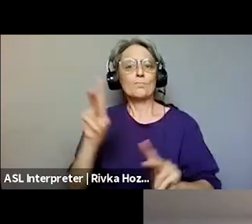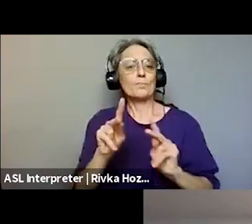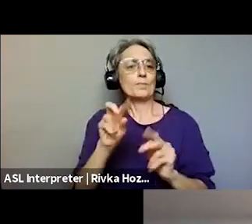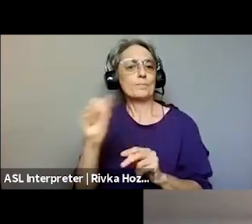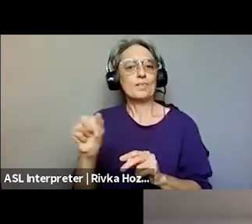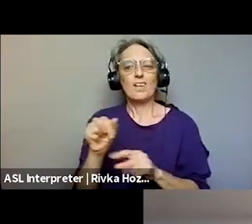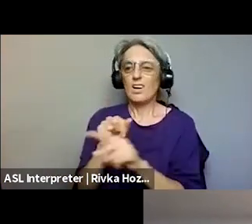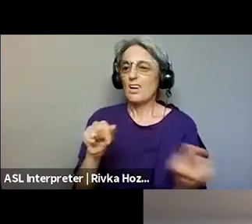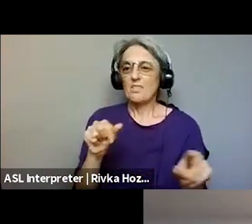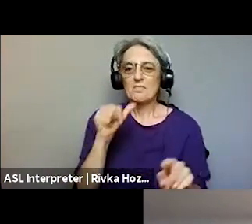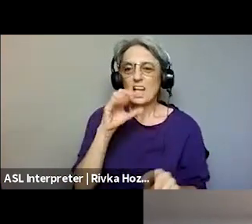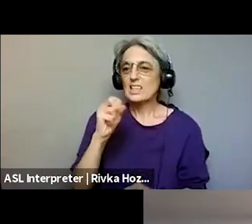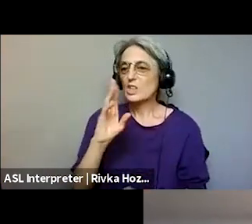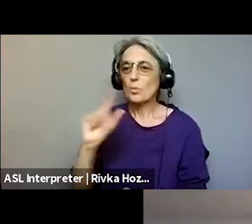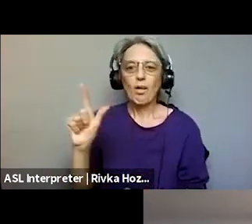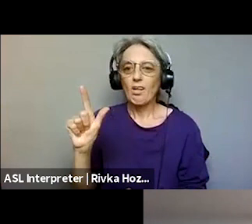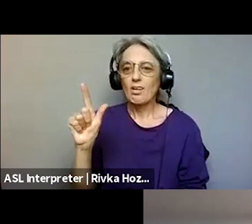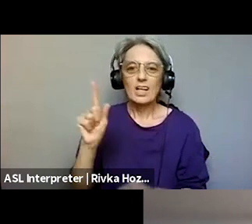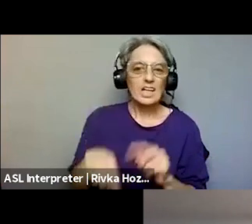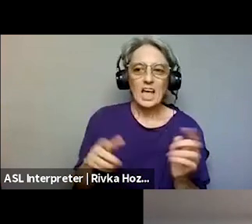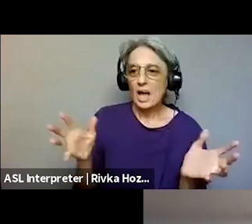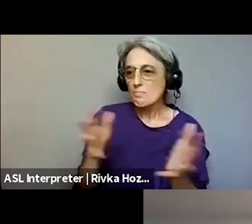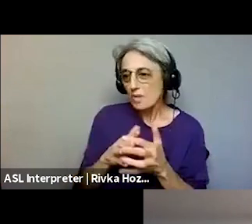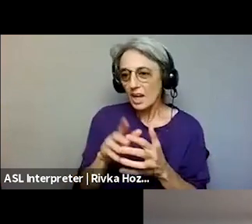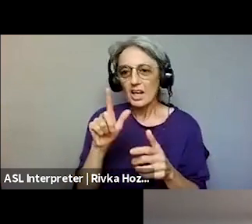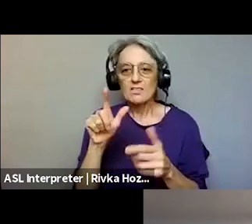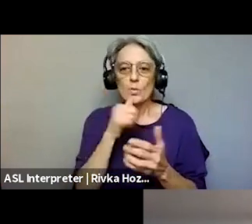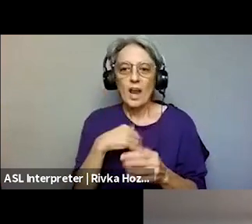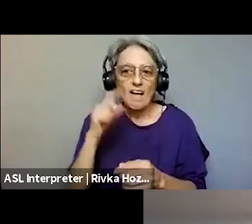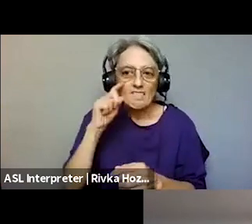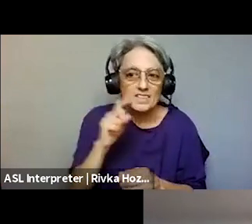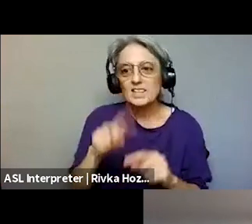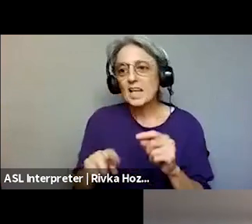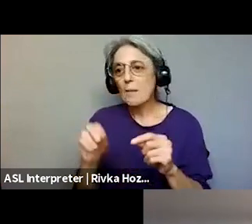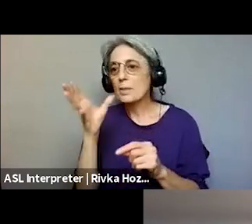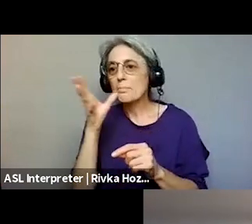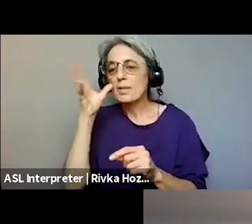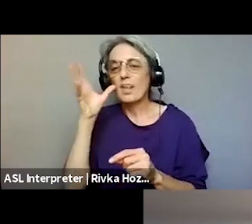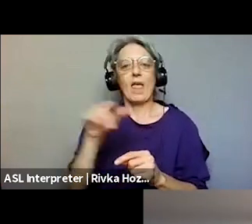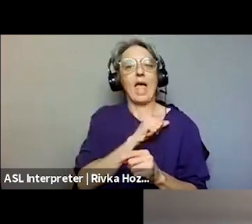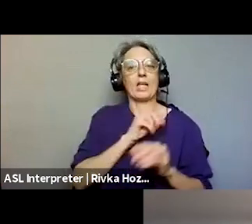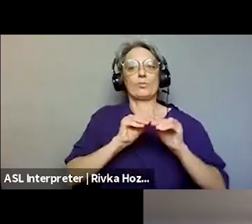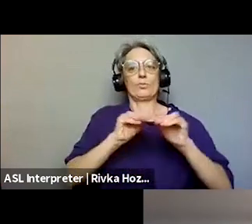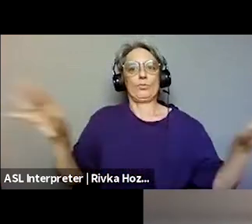as in unable to parent and almost every study that we've done which is on parents with physical